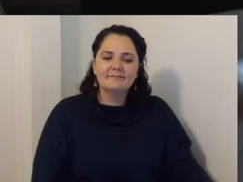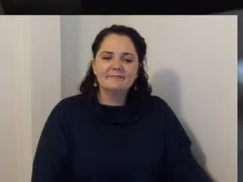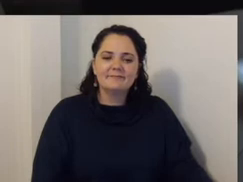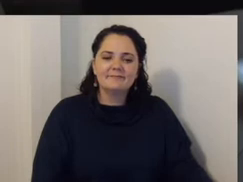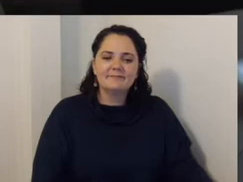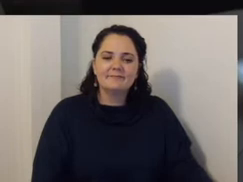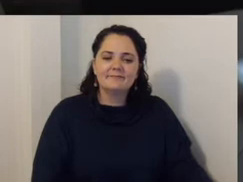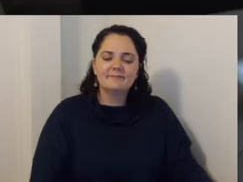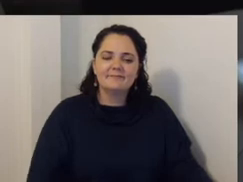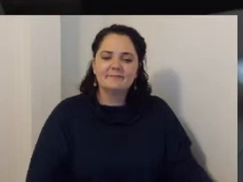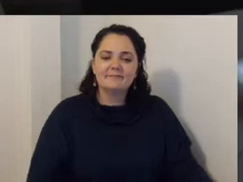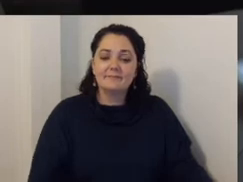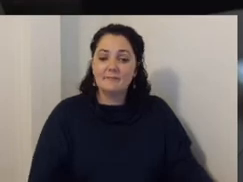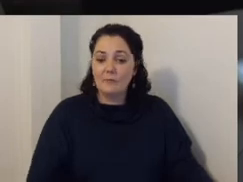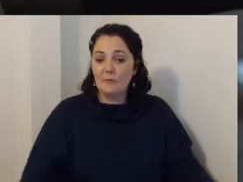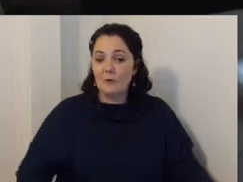everybody's there everybody's probably done already at home,